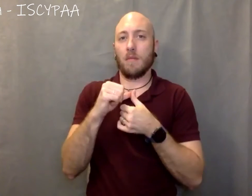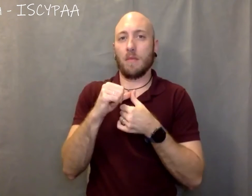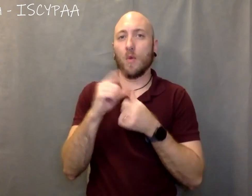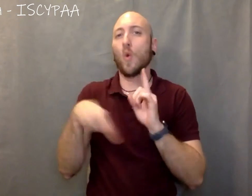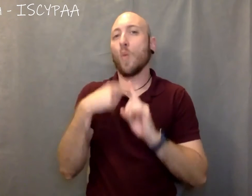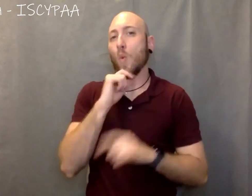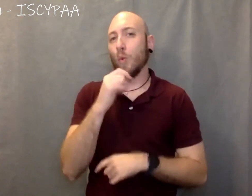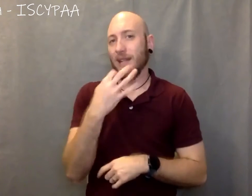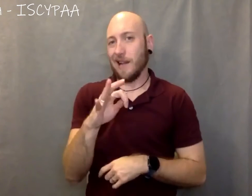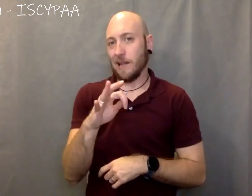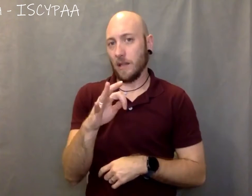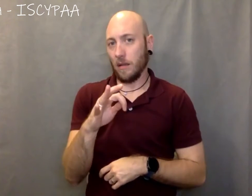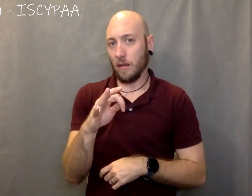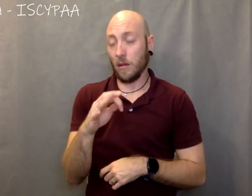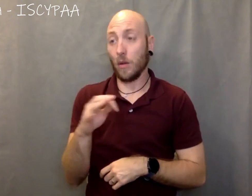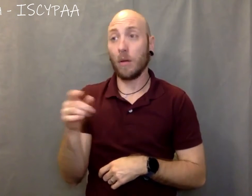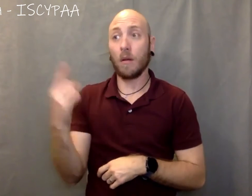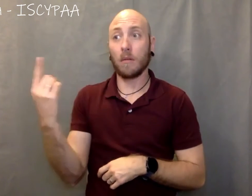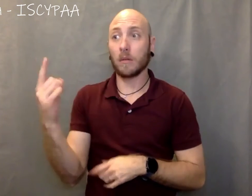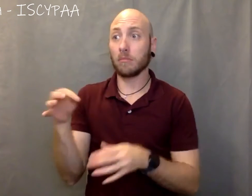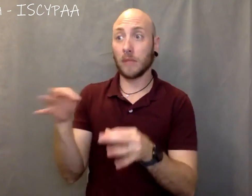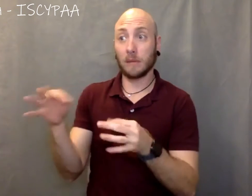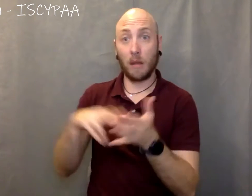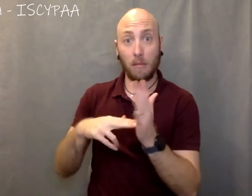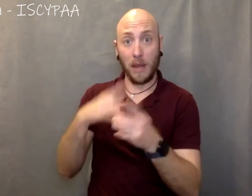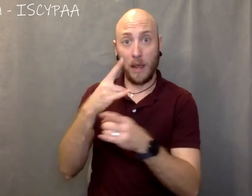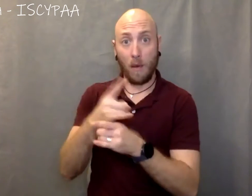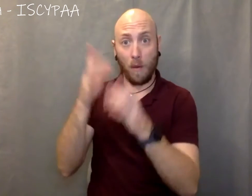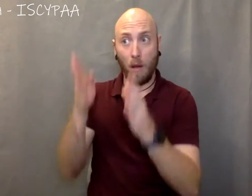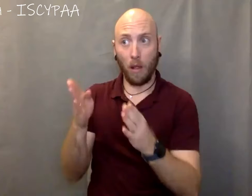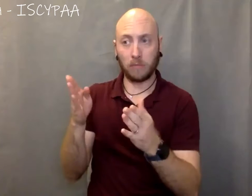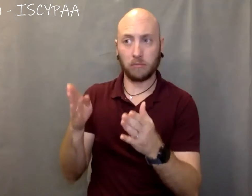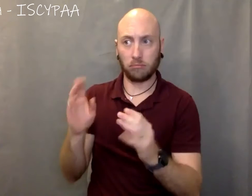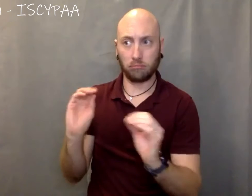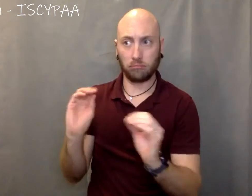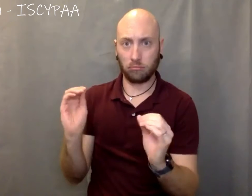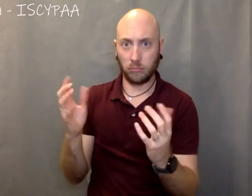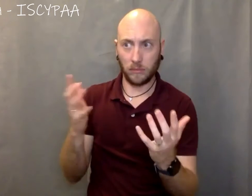explained to me what alcoholism was what an alcoholic is, you know, and that's really